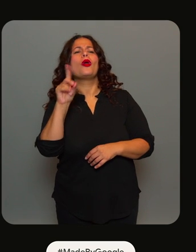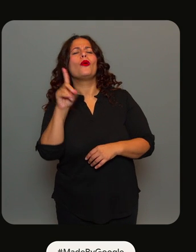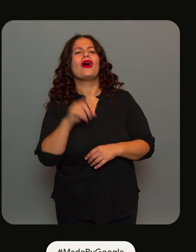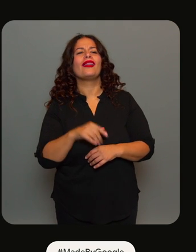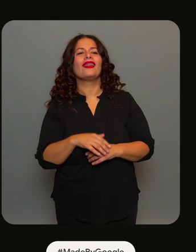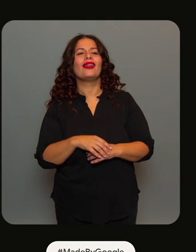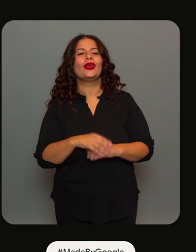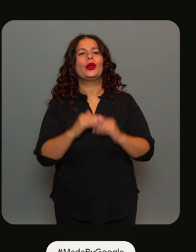68.